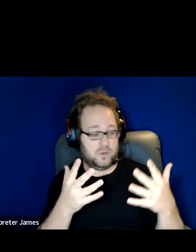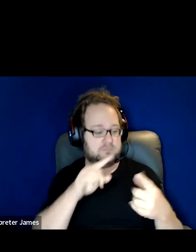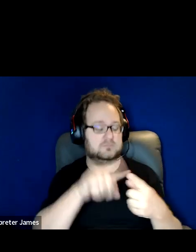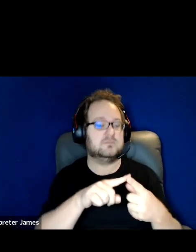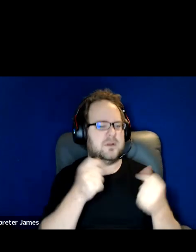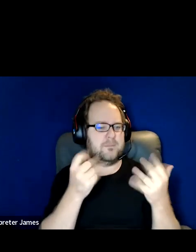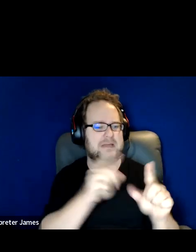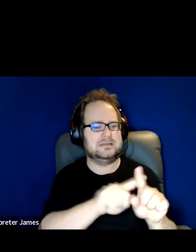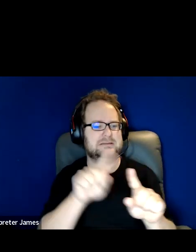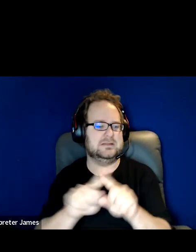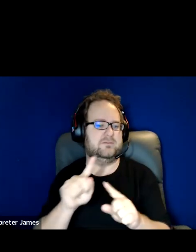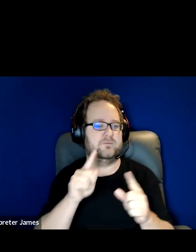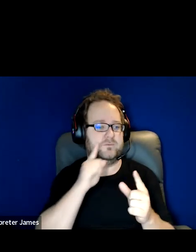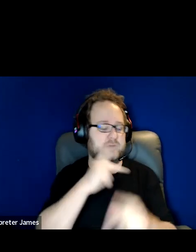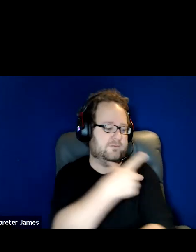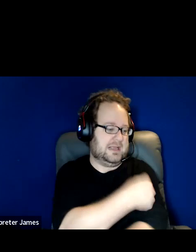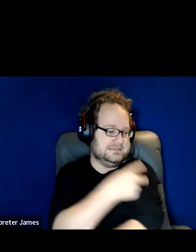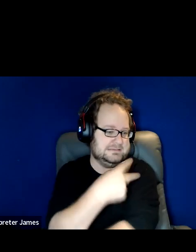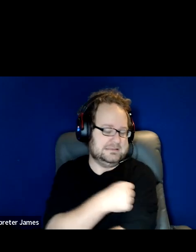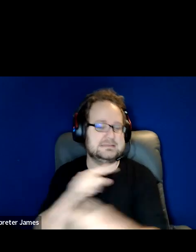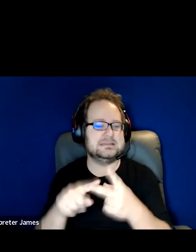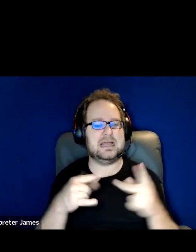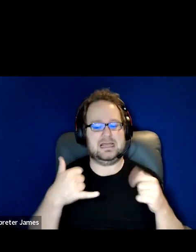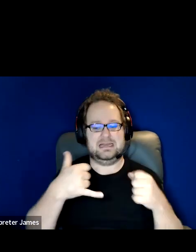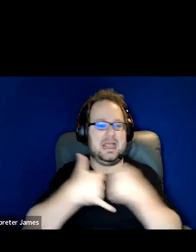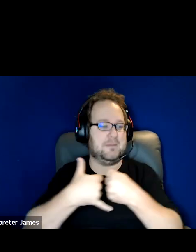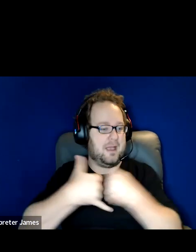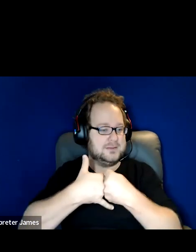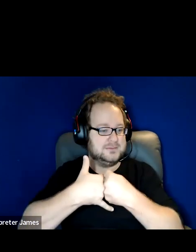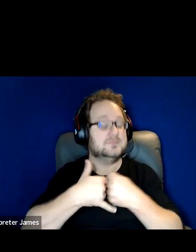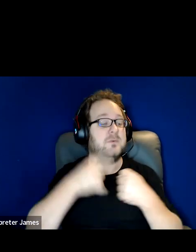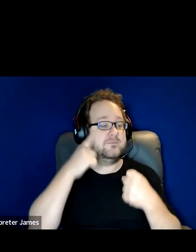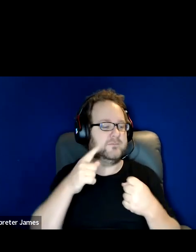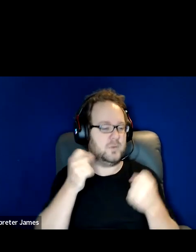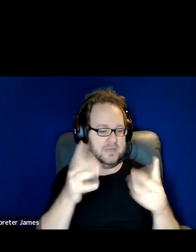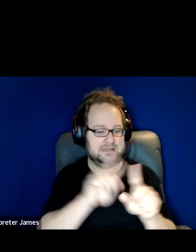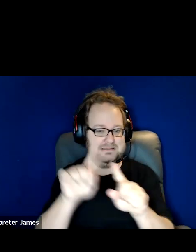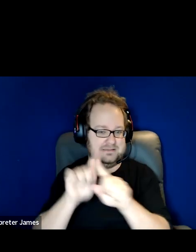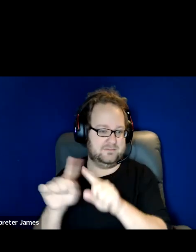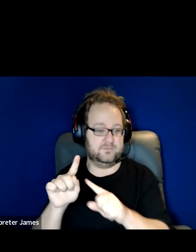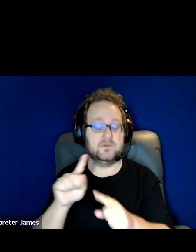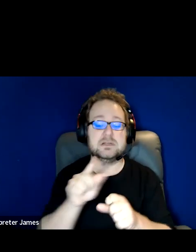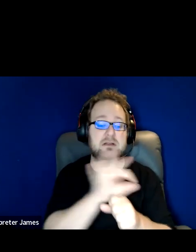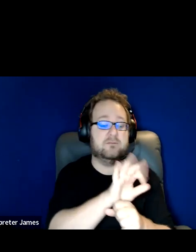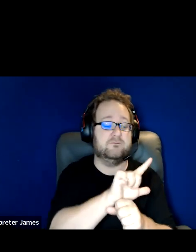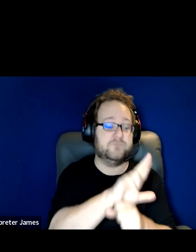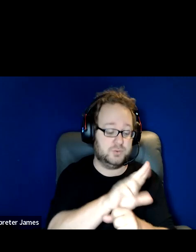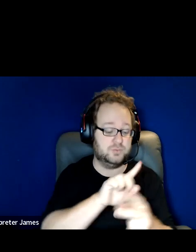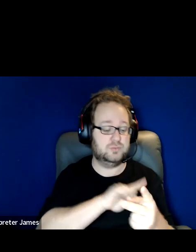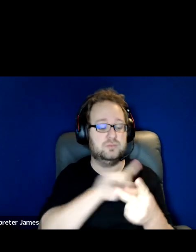three major fall and winter respiratory viruses. Influenza, COVID 19 and RSV.